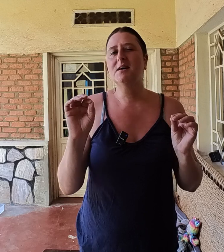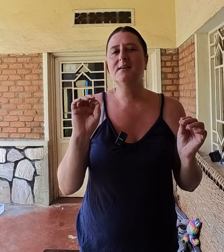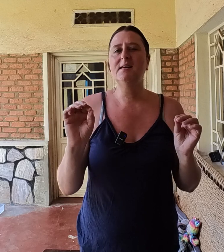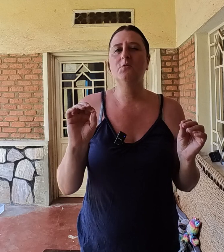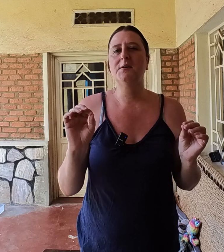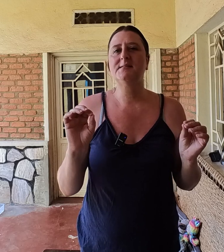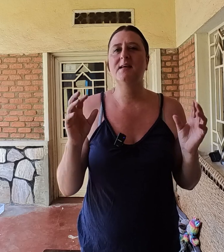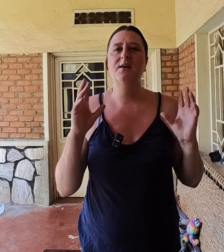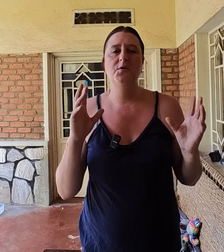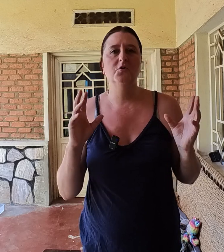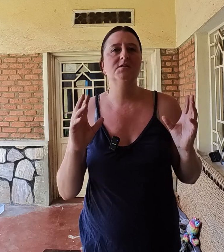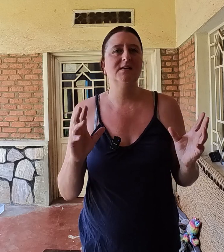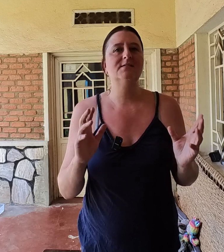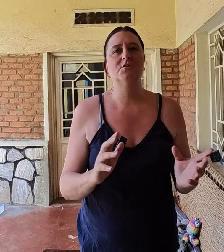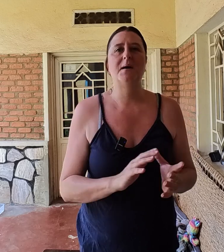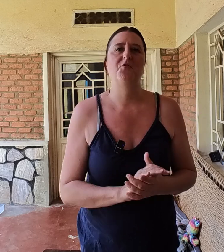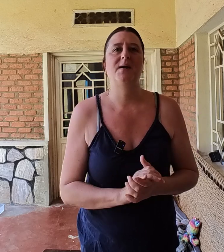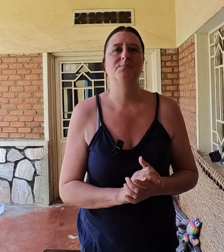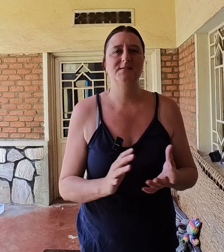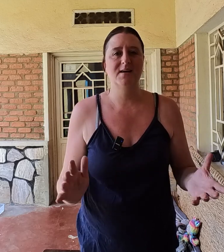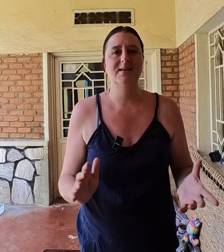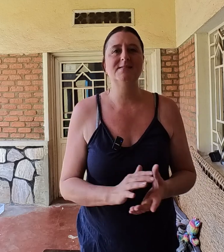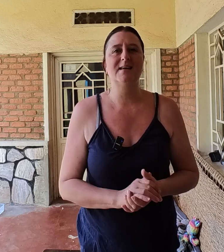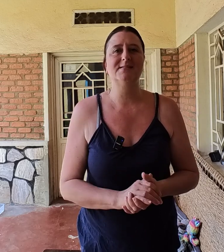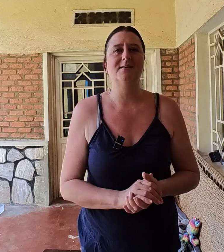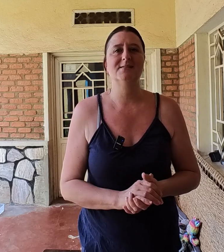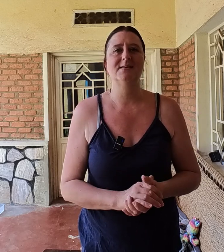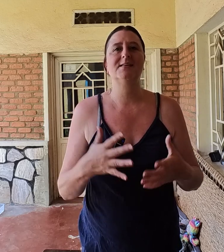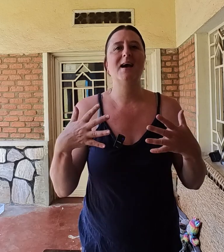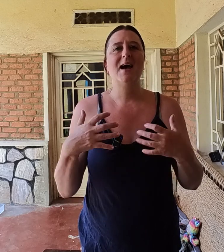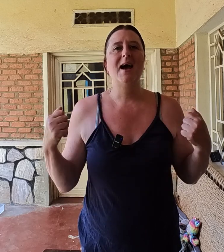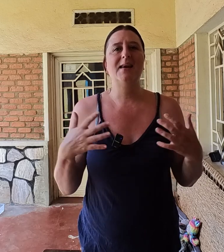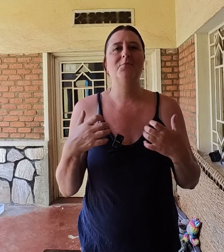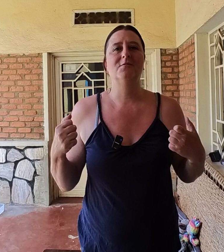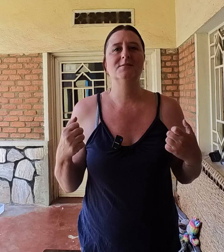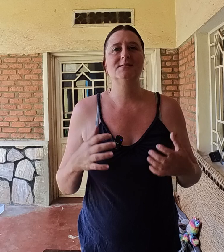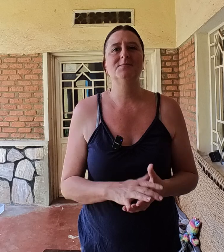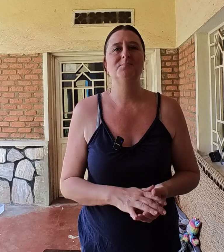a tiny little quiz in there if you want to test your memory. So, let's get started. Animals.